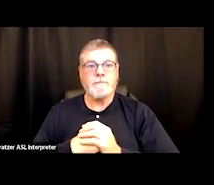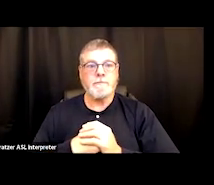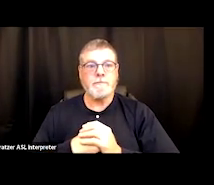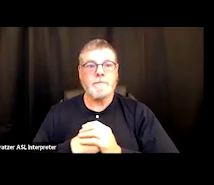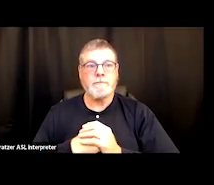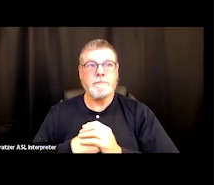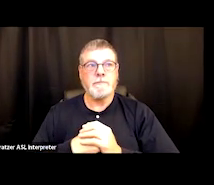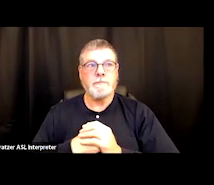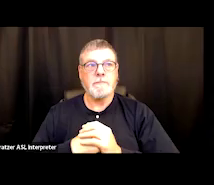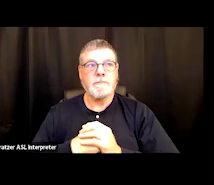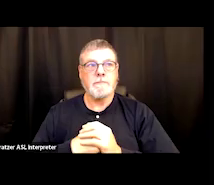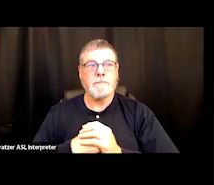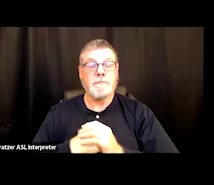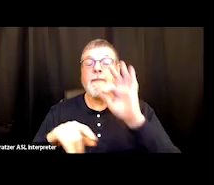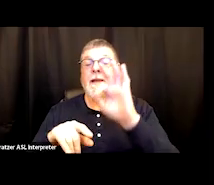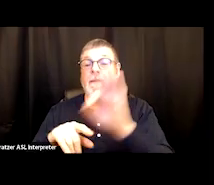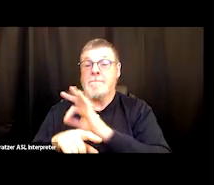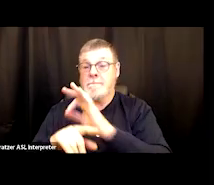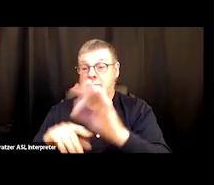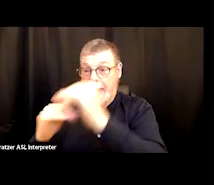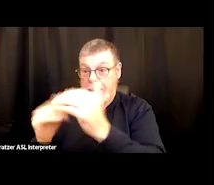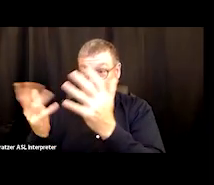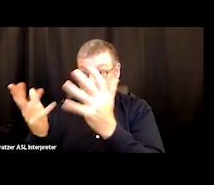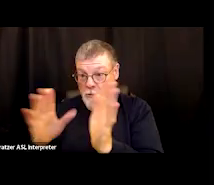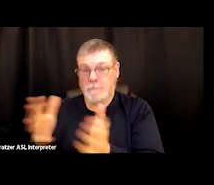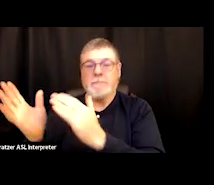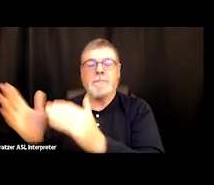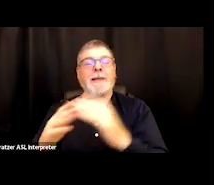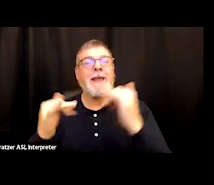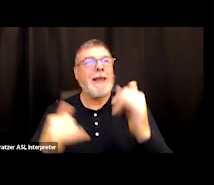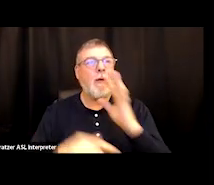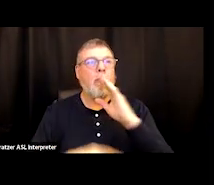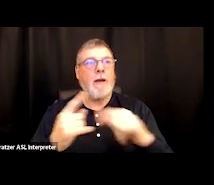So after the functional limitation section, we have the summary and contact information section.